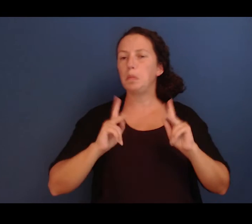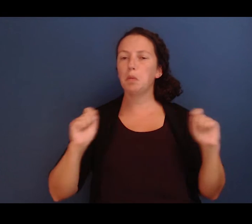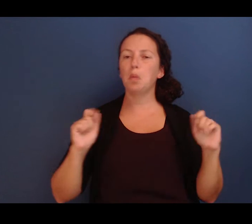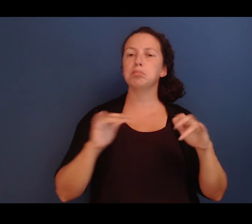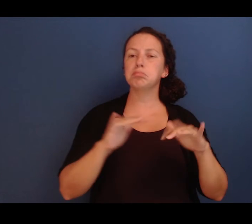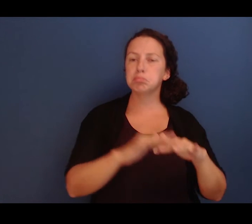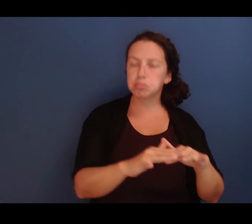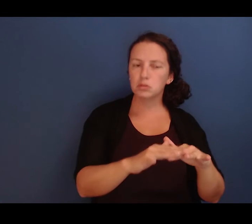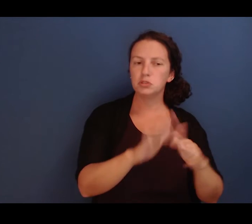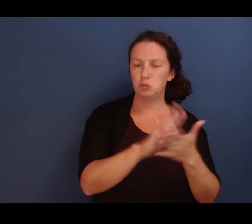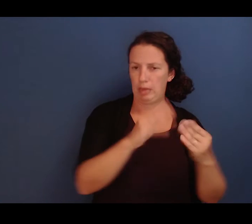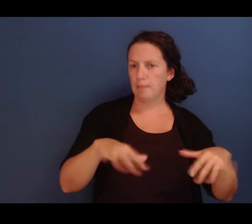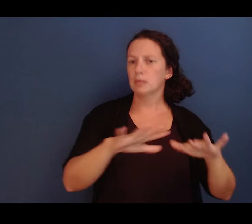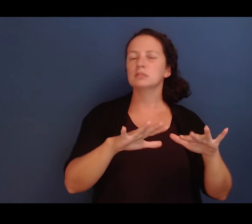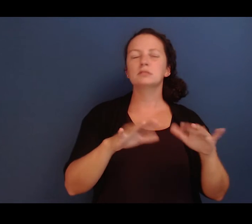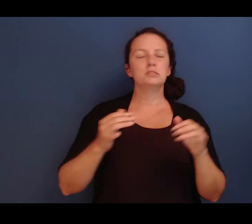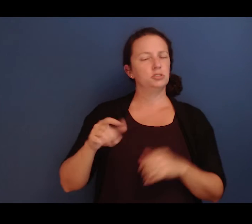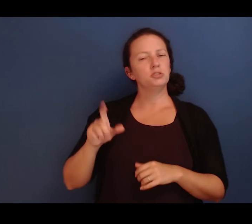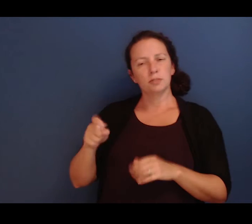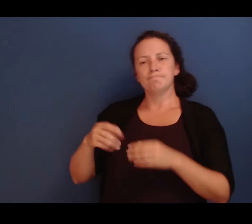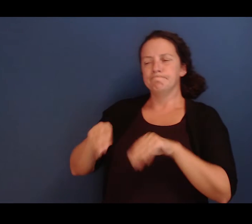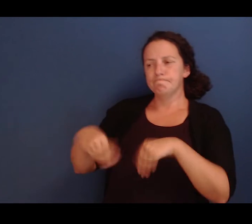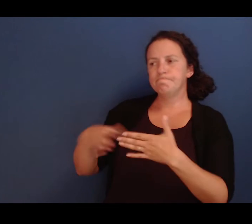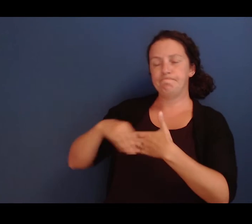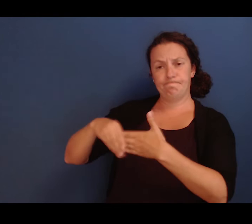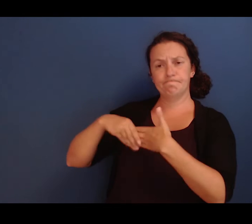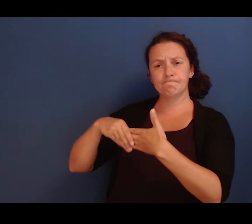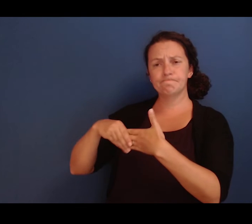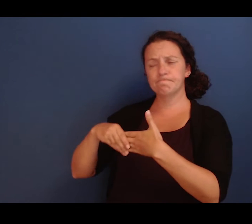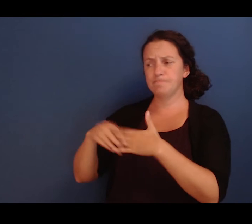We want to still have that accommodation of flexibility for employees who do choose to